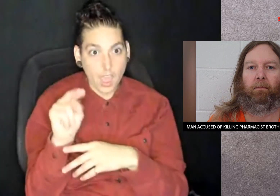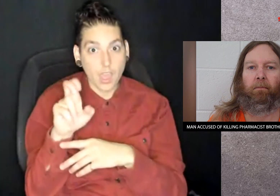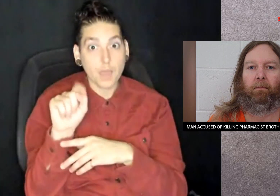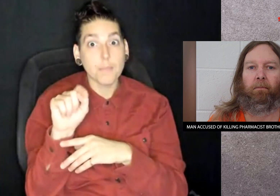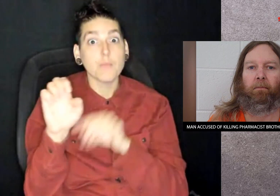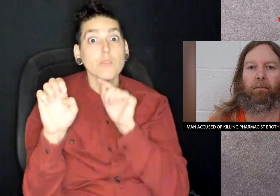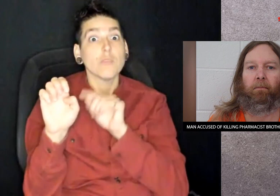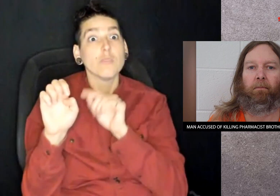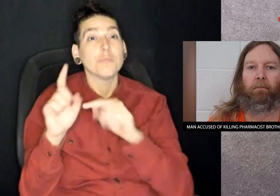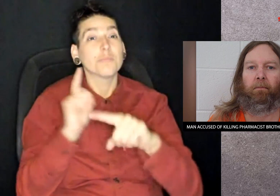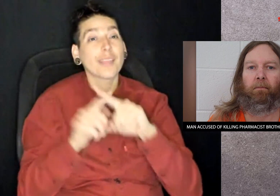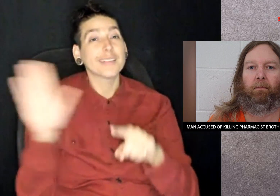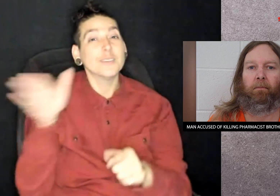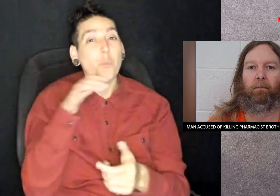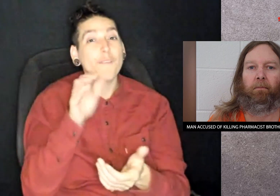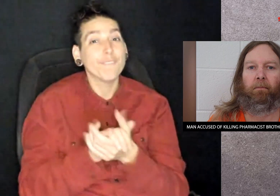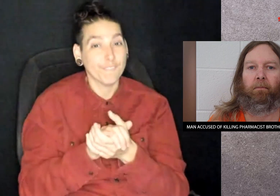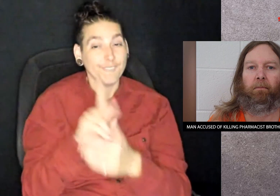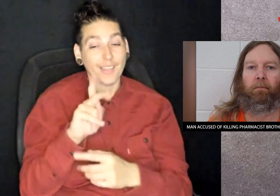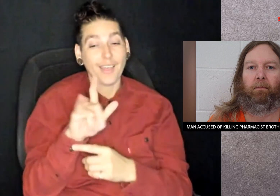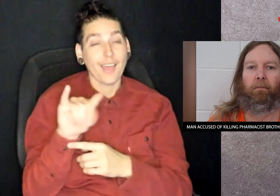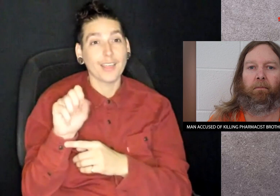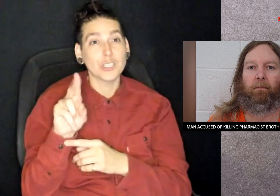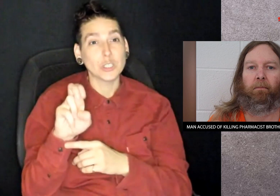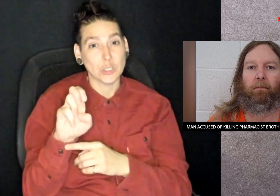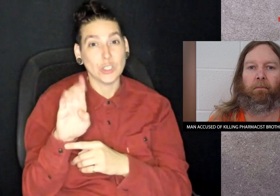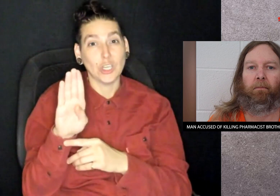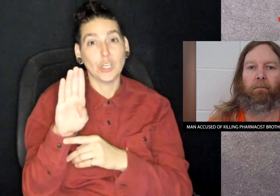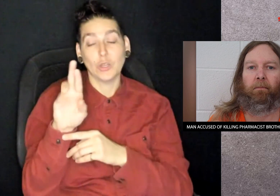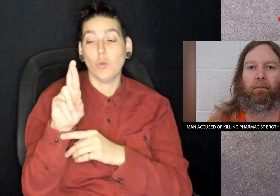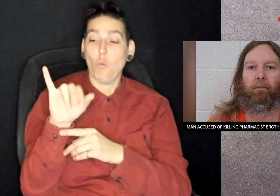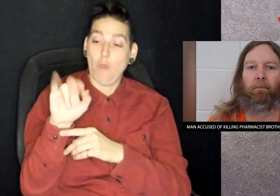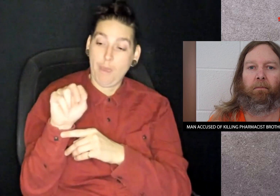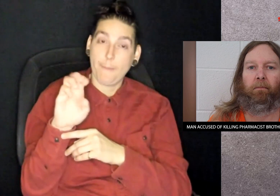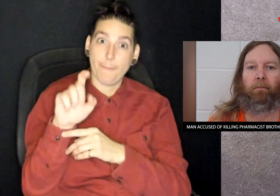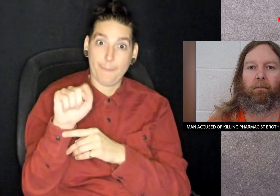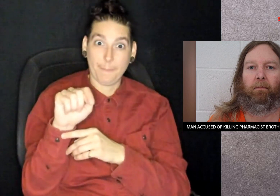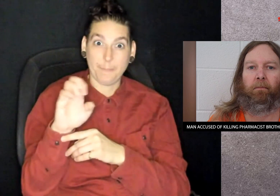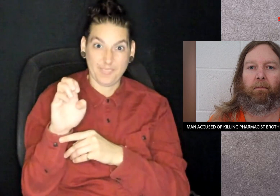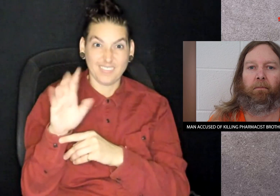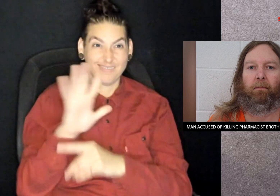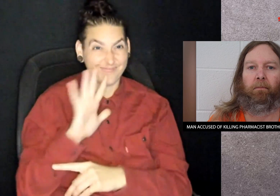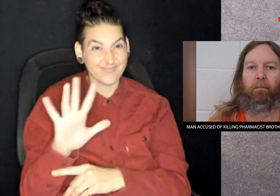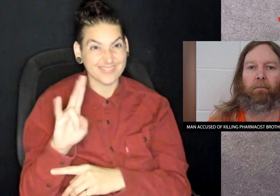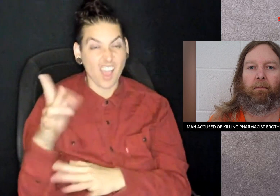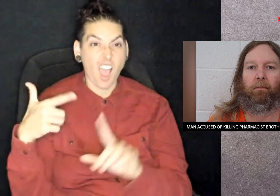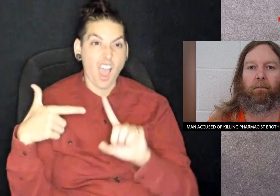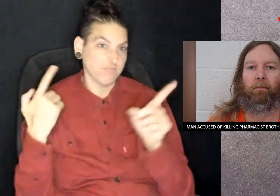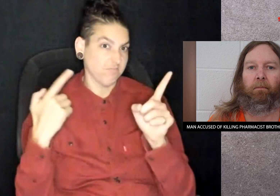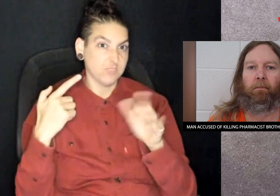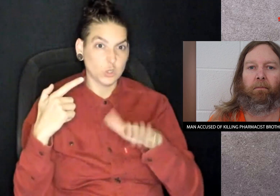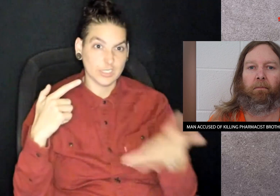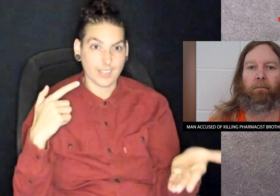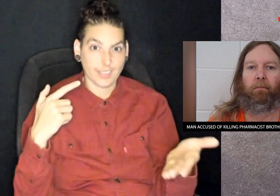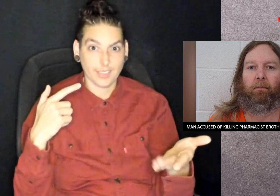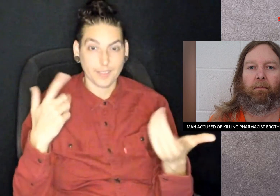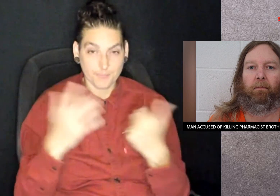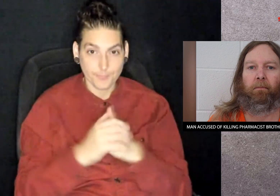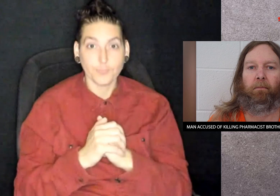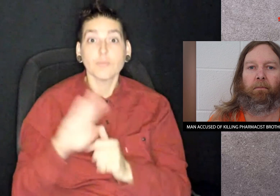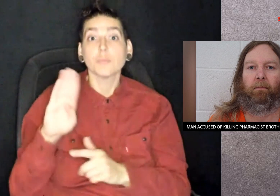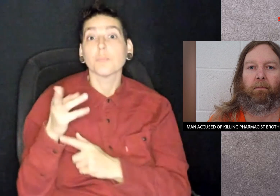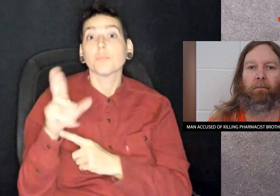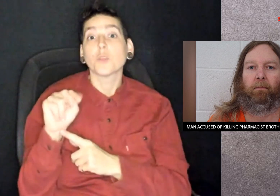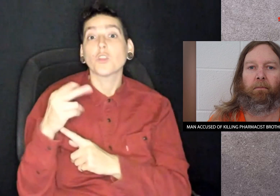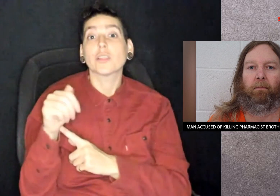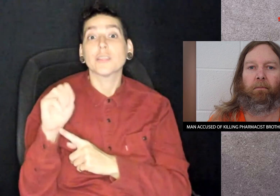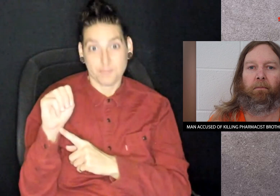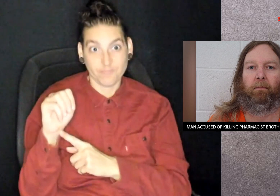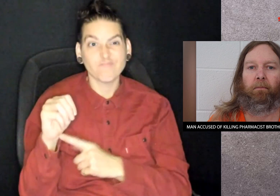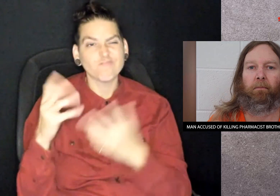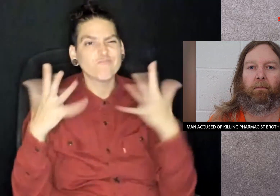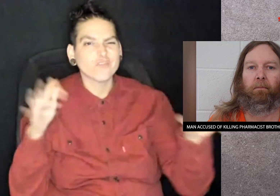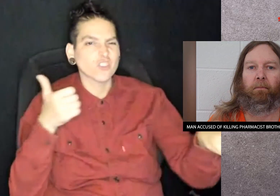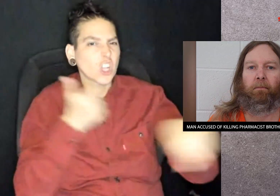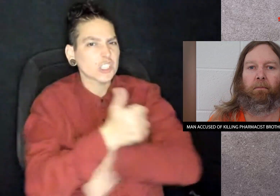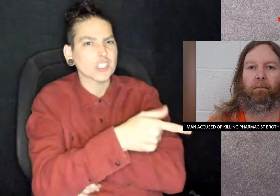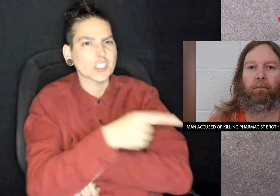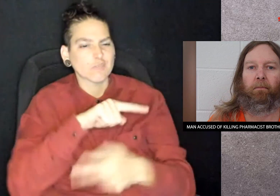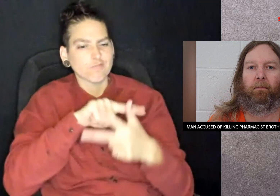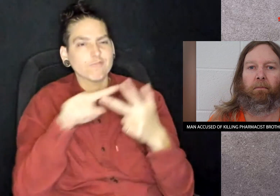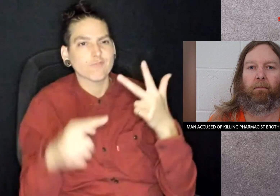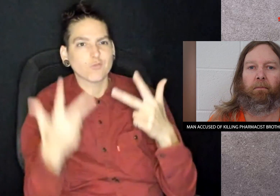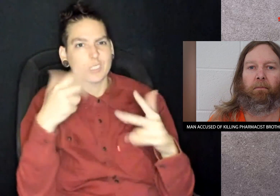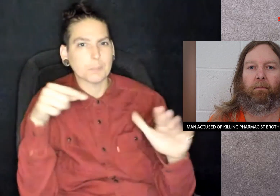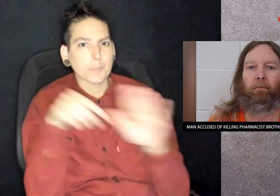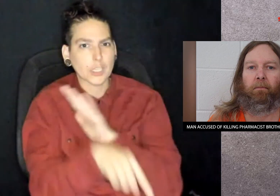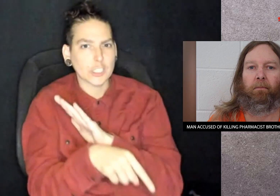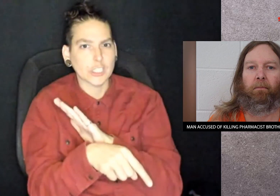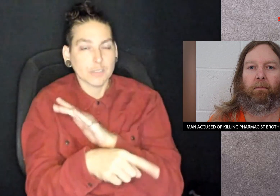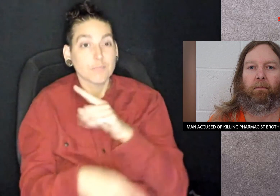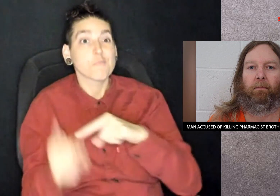found Robinette and his wife 57-year-old Kelly Sue Robinette shot to death Burnham was charged